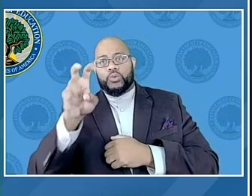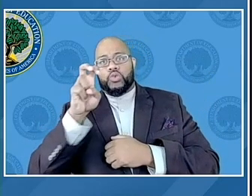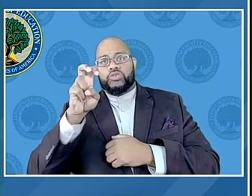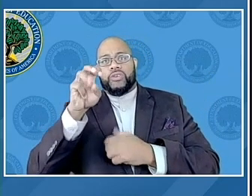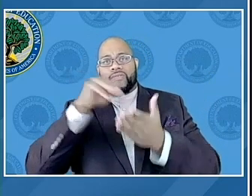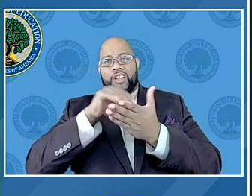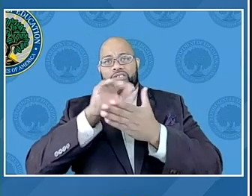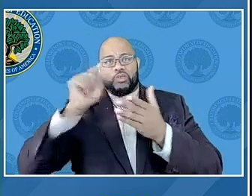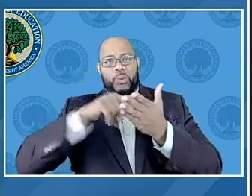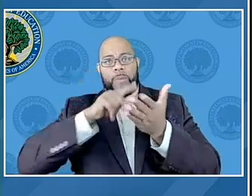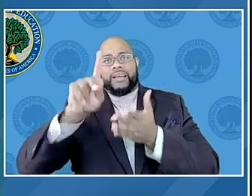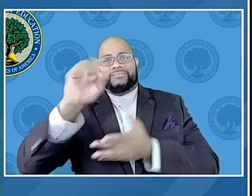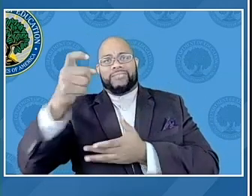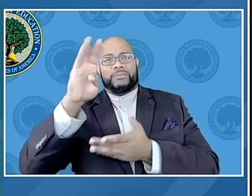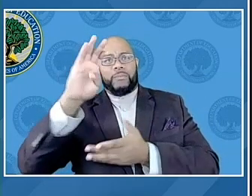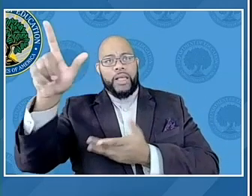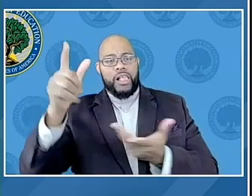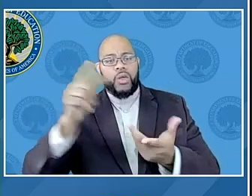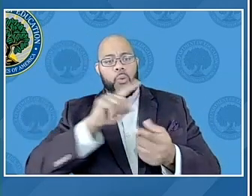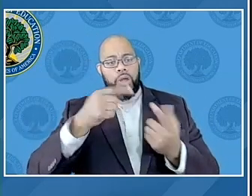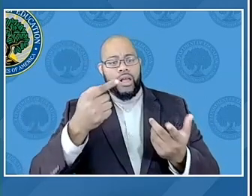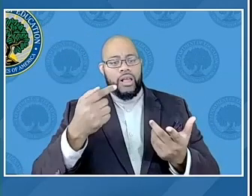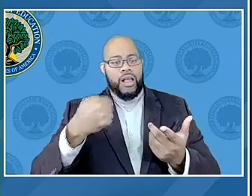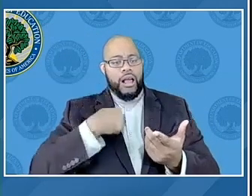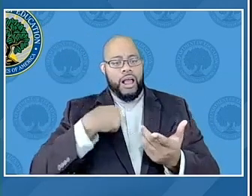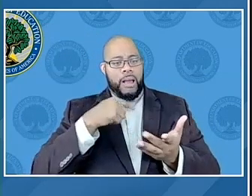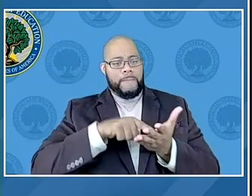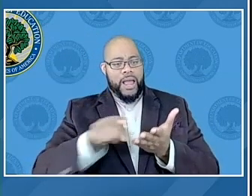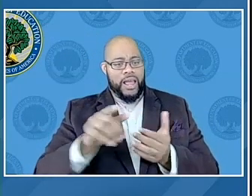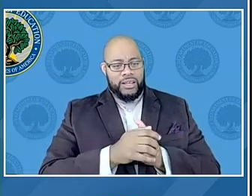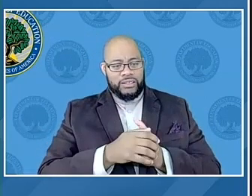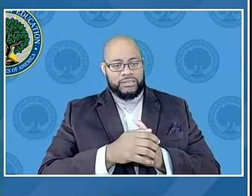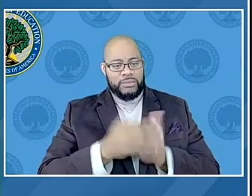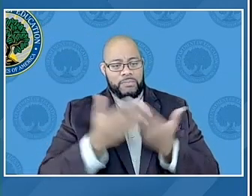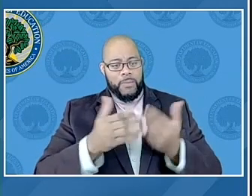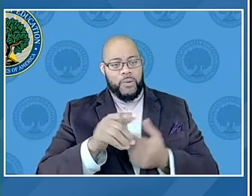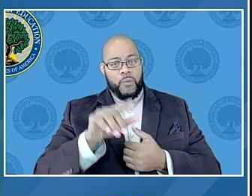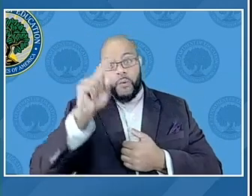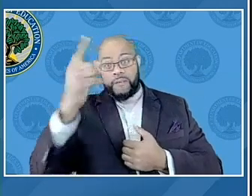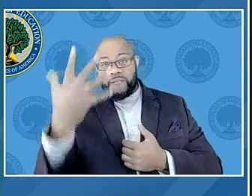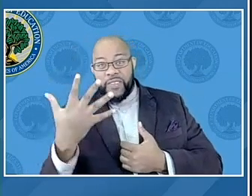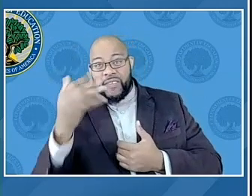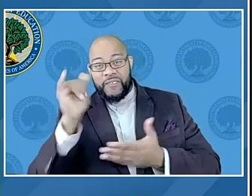tax bill, when I pay maybe a fifth of that every year towards my student loans based